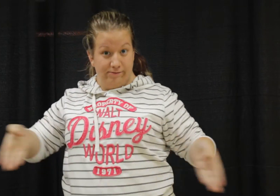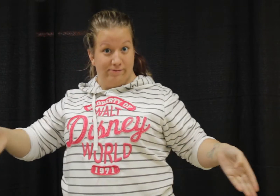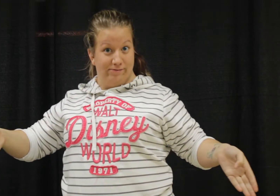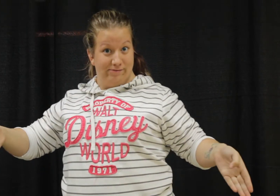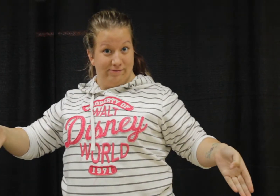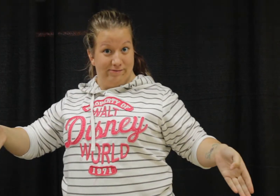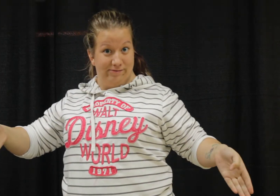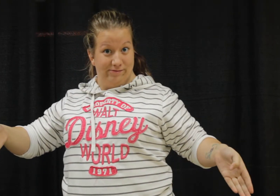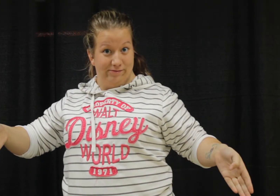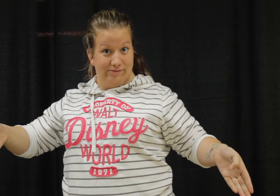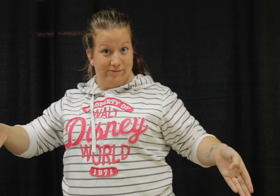http://www.tigermedia.tv/